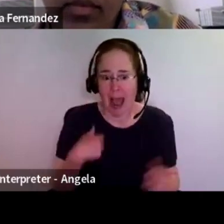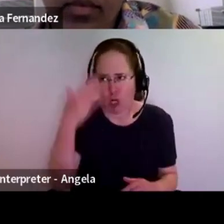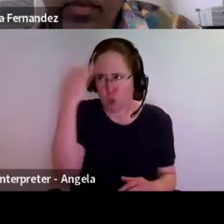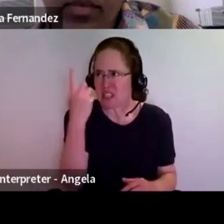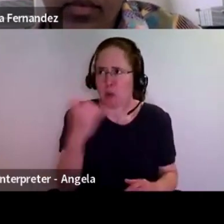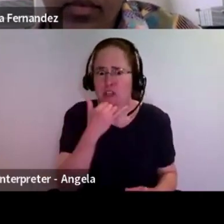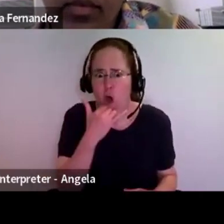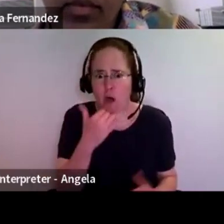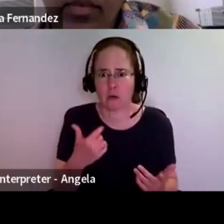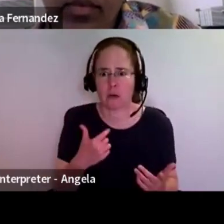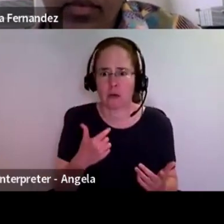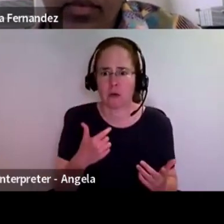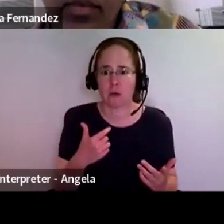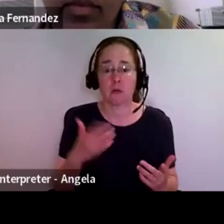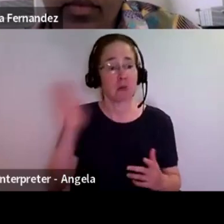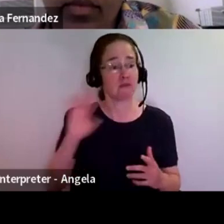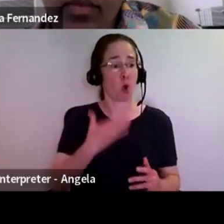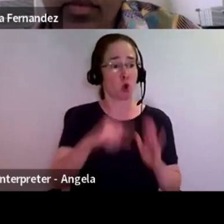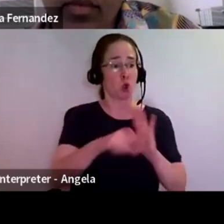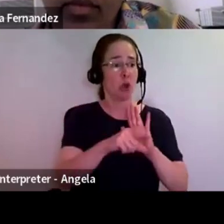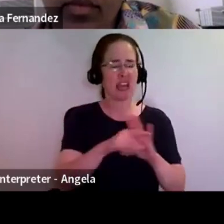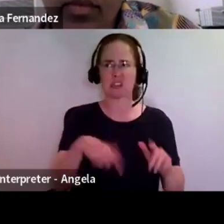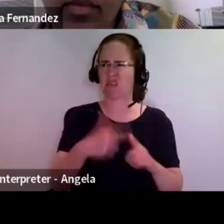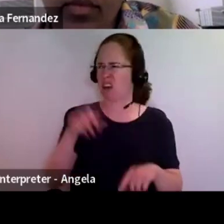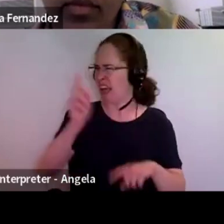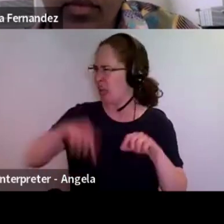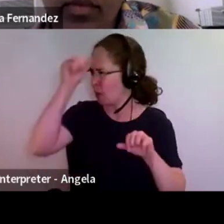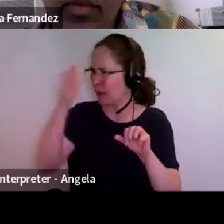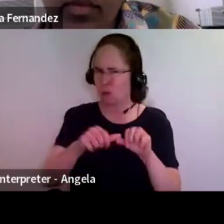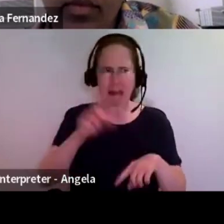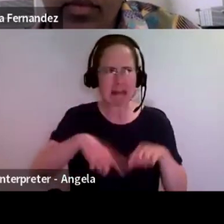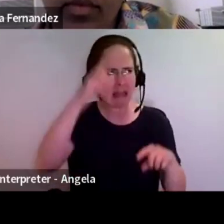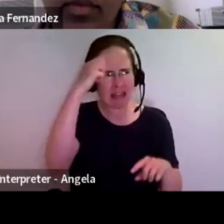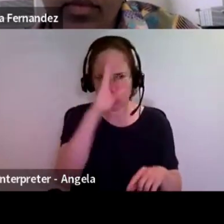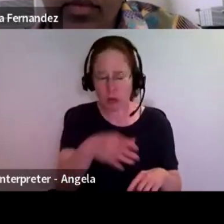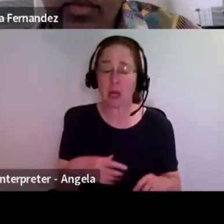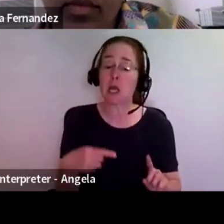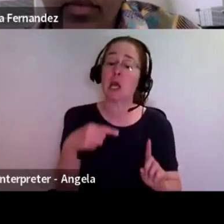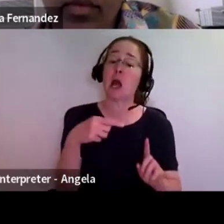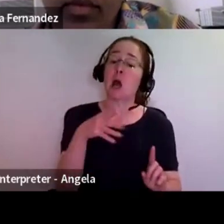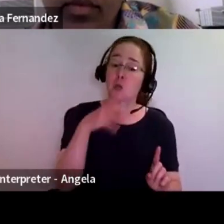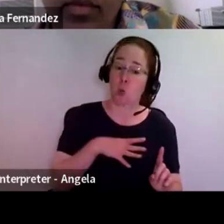off. I went for having good grade, so I couldn't think, couldn't remember, she presented me to this other lady that